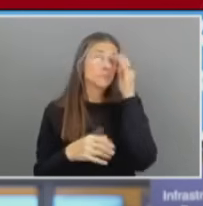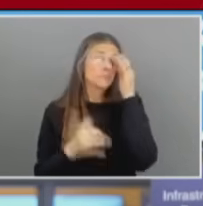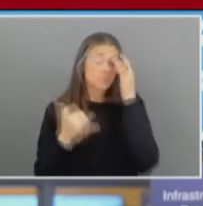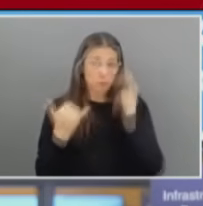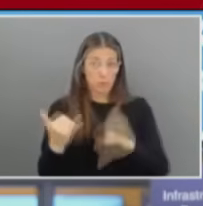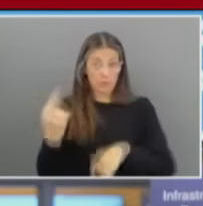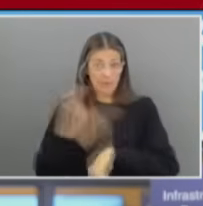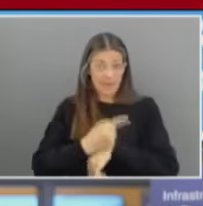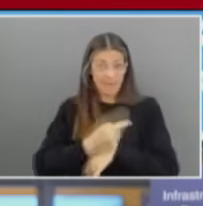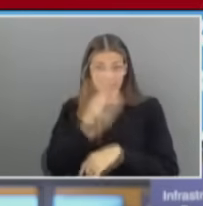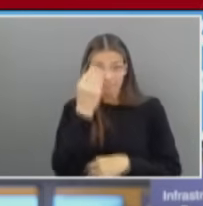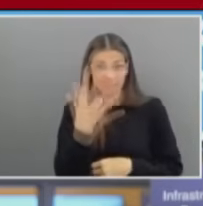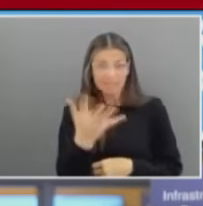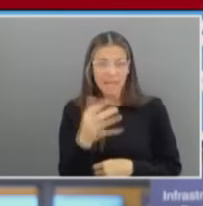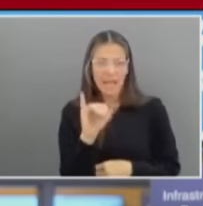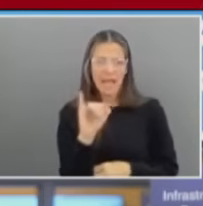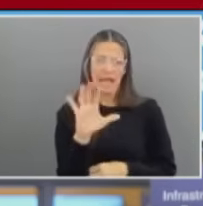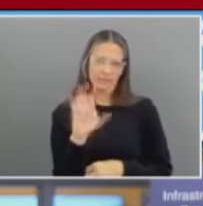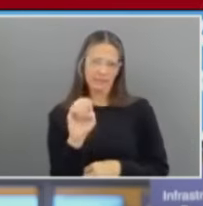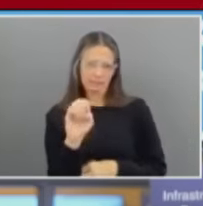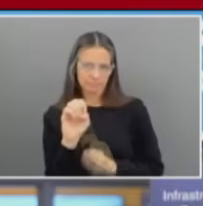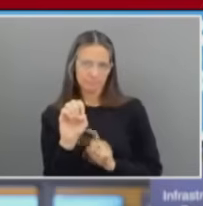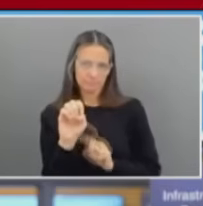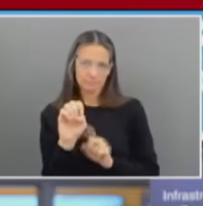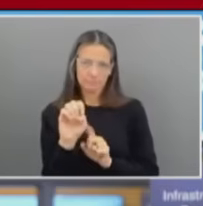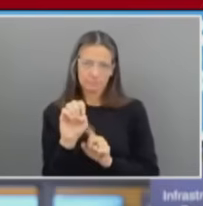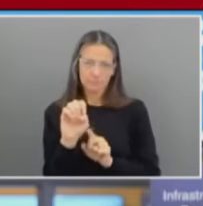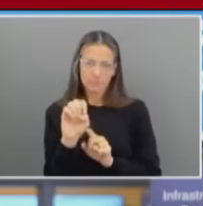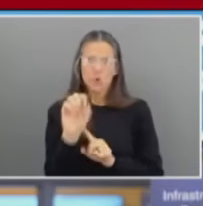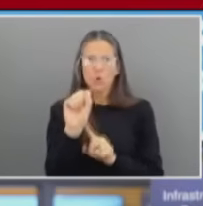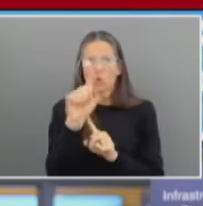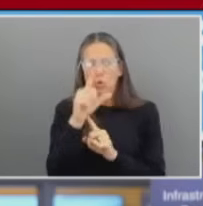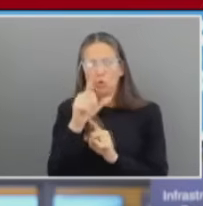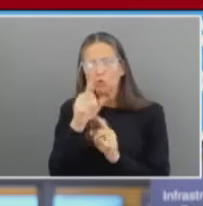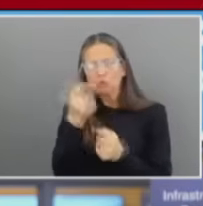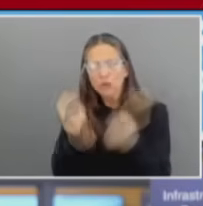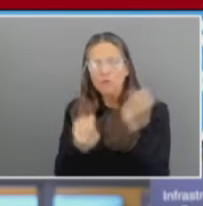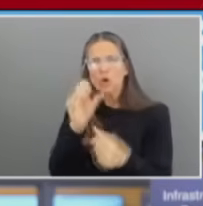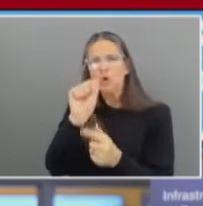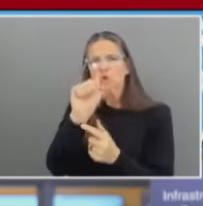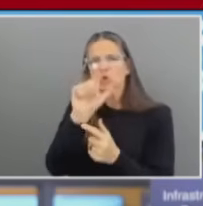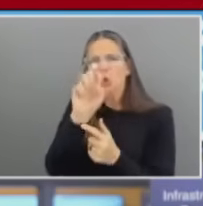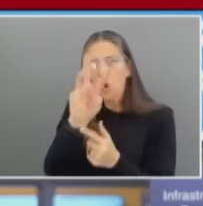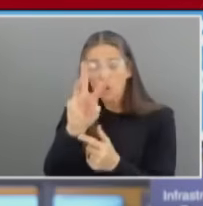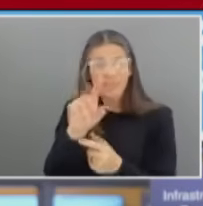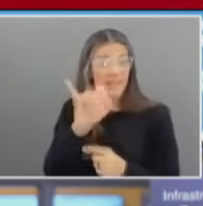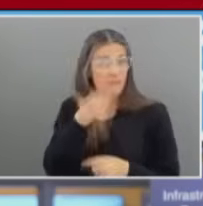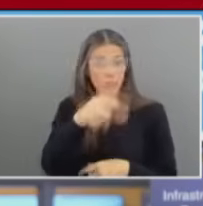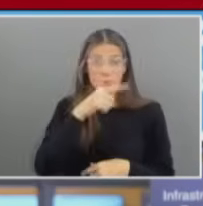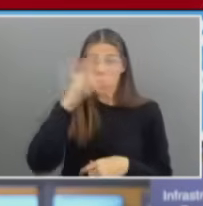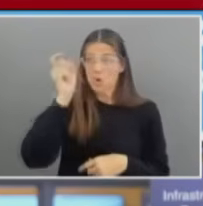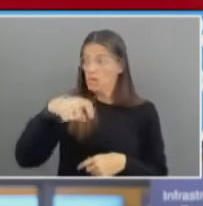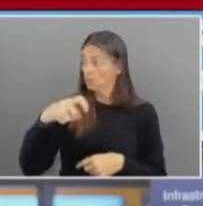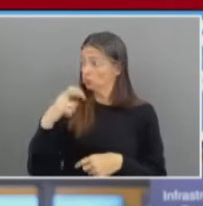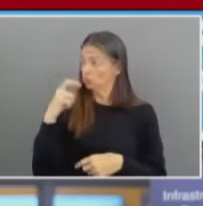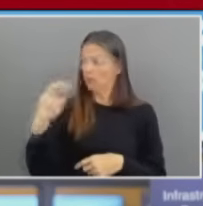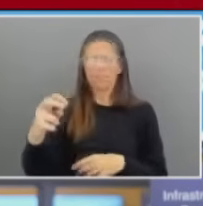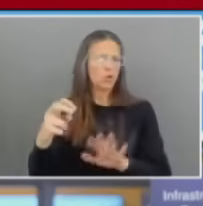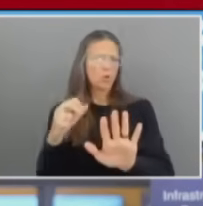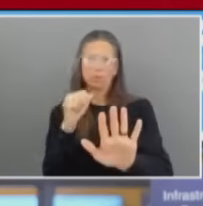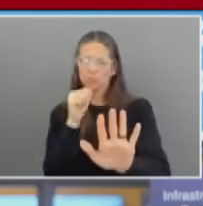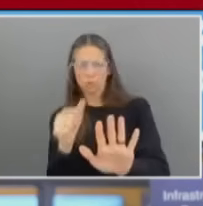OUR MESSAGE BOARDS ON THE HIGHWAYS SAY TODAY ICY ROAD CONDITIONS SLOW DOWN.